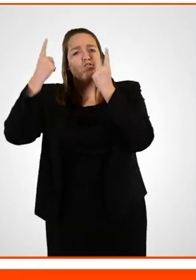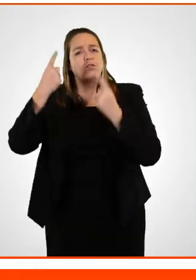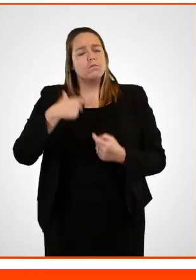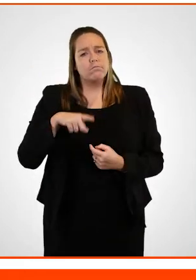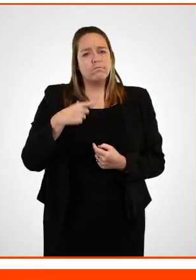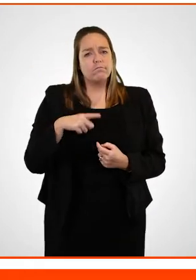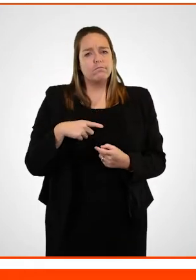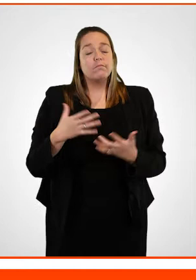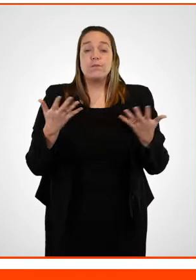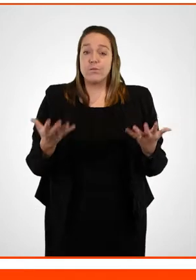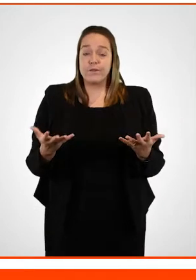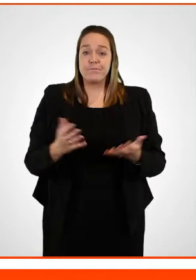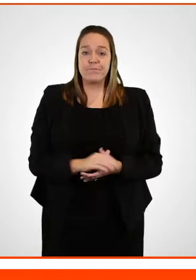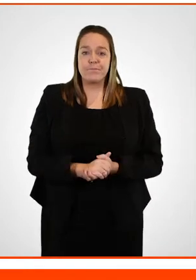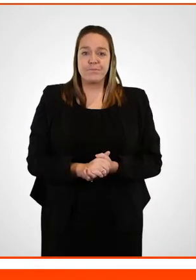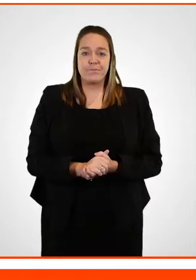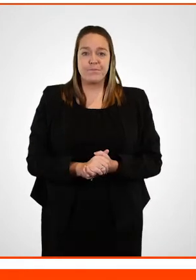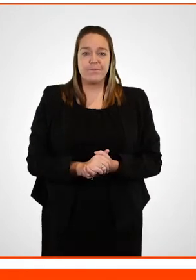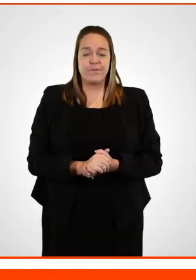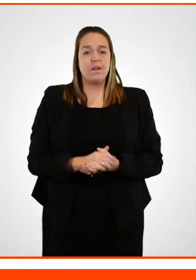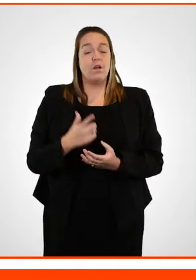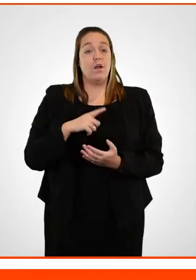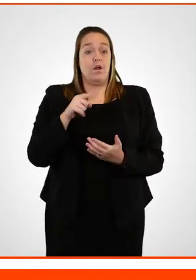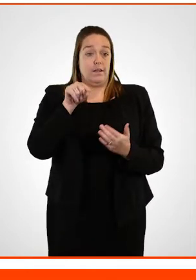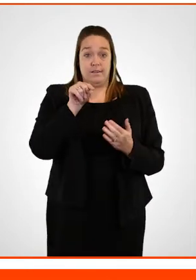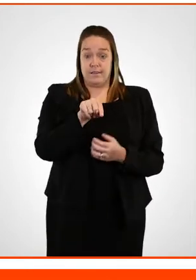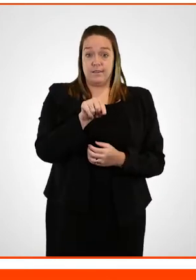It's really because what happens here is what we want